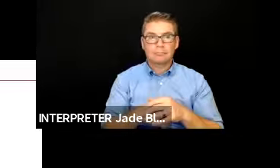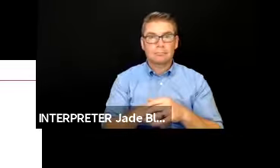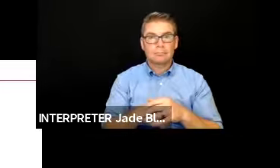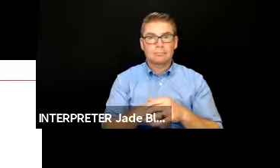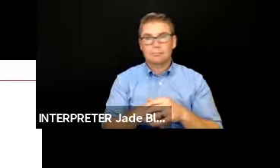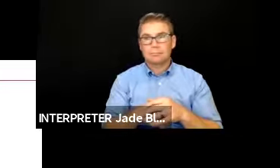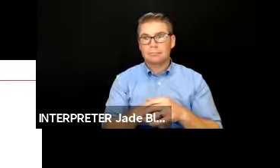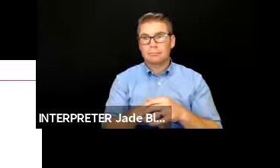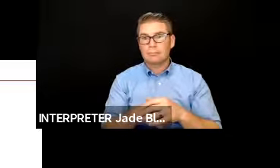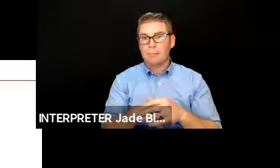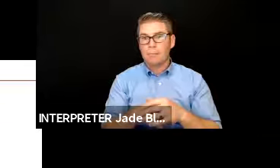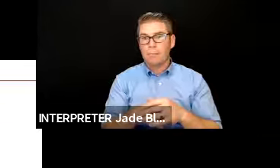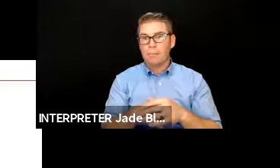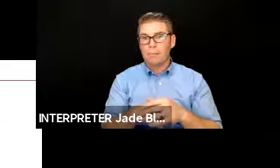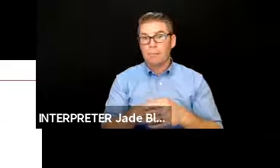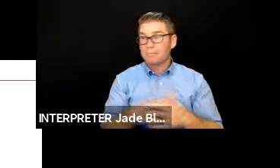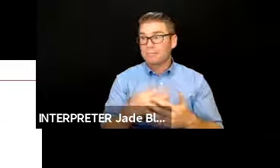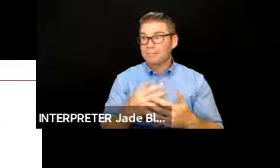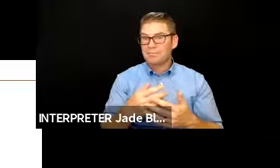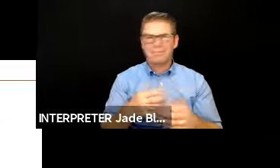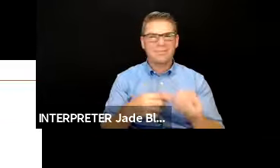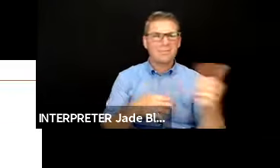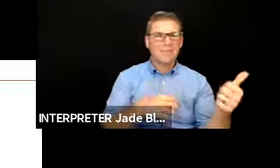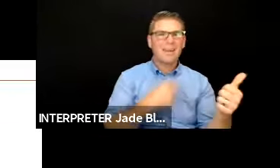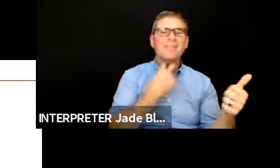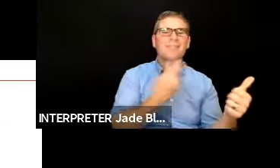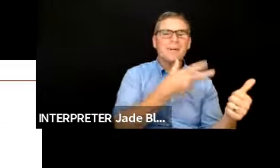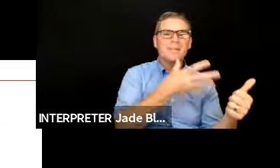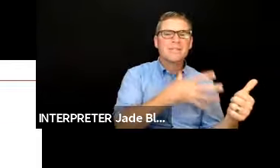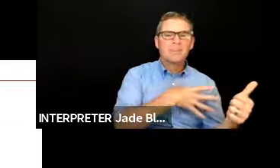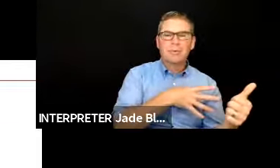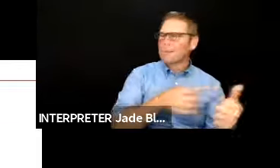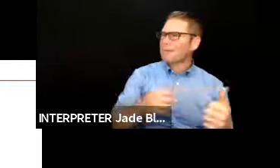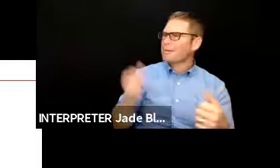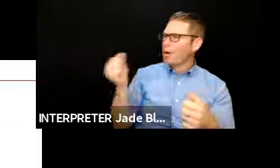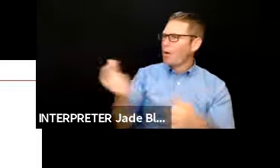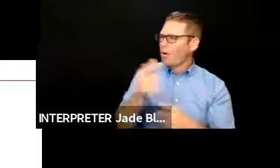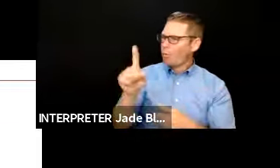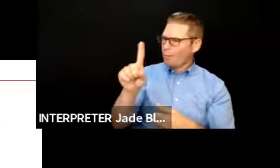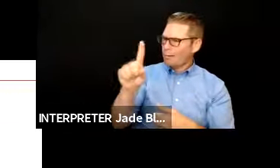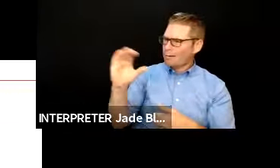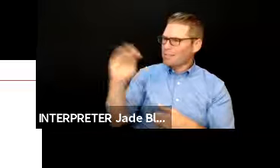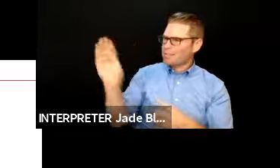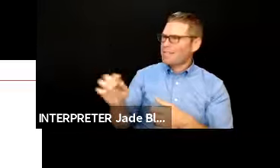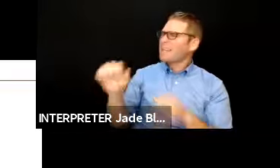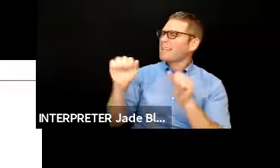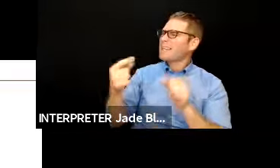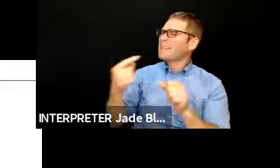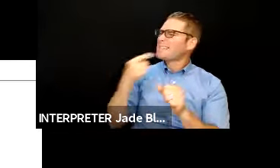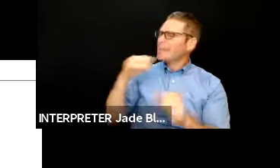And then I'll show you.